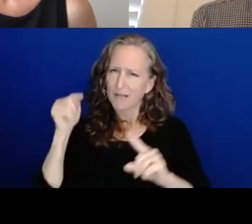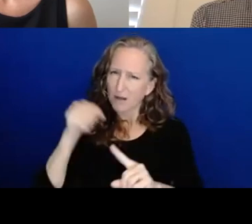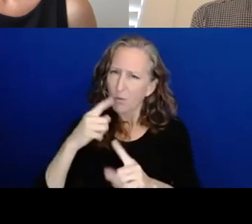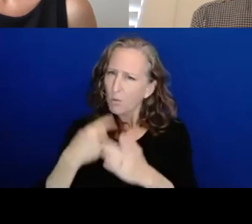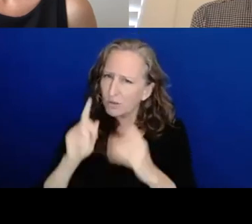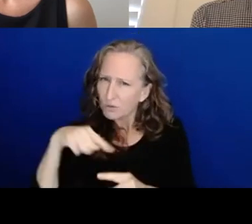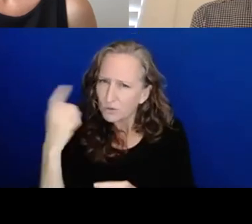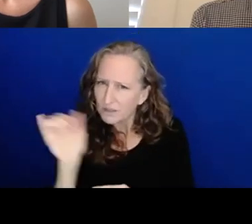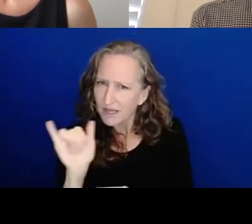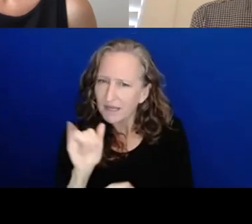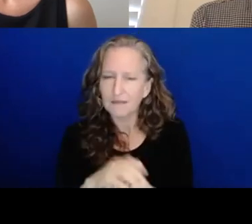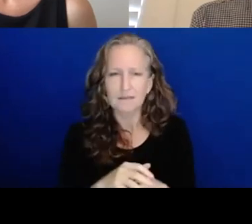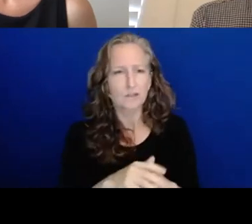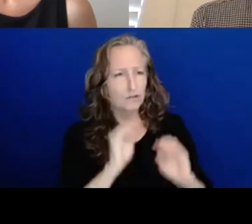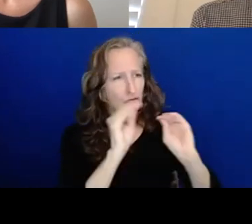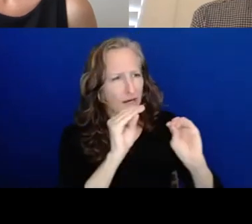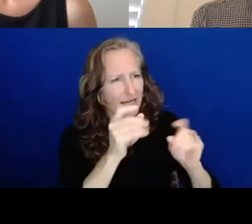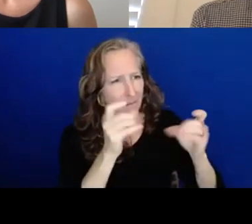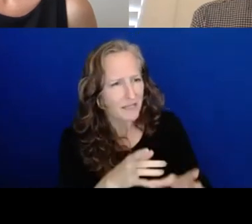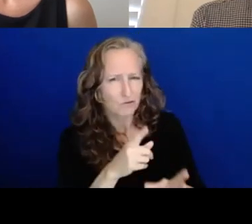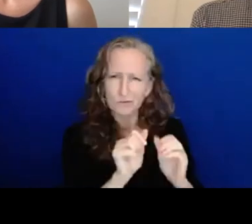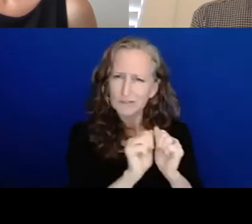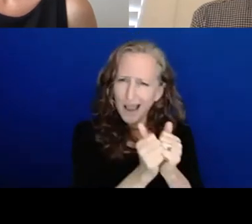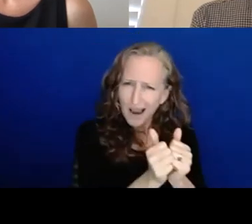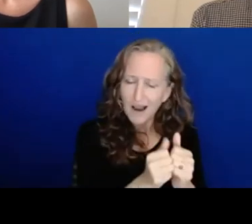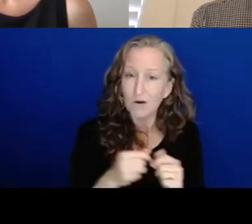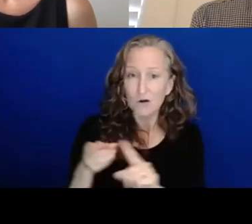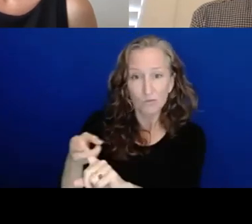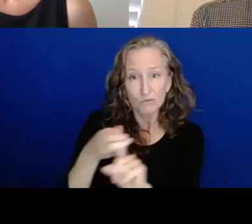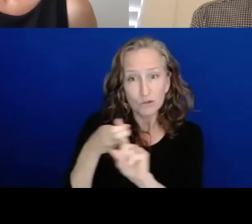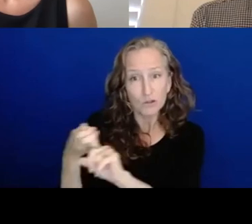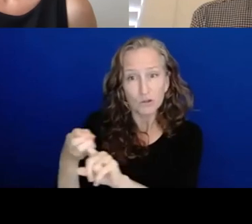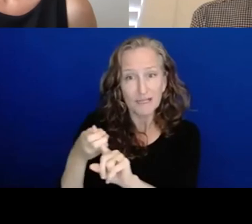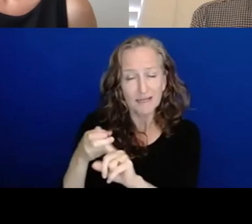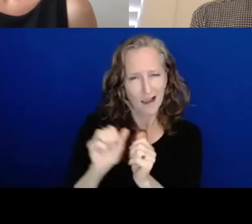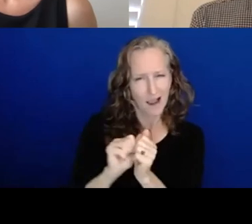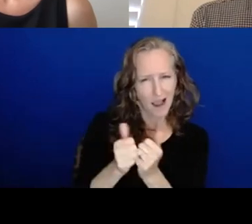our managers around that? What does recruiting or not recruiting look like? You should probably